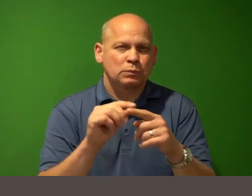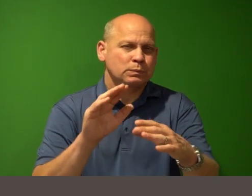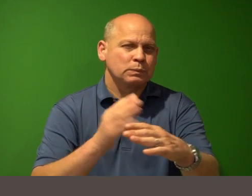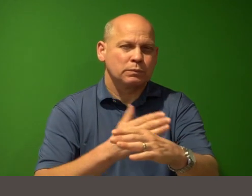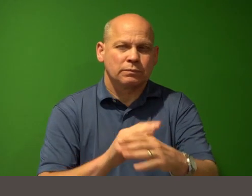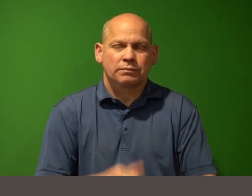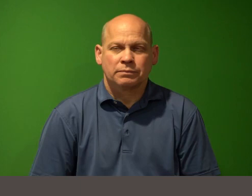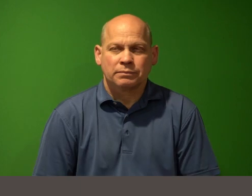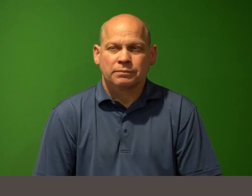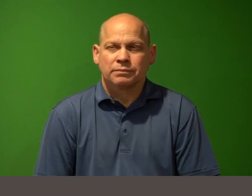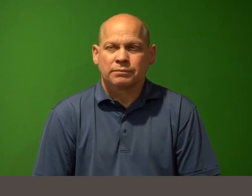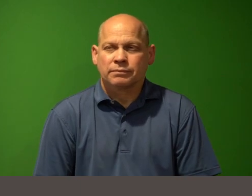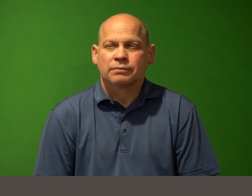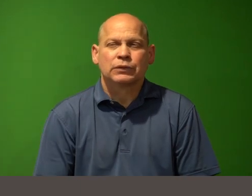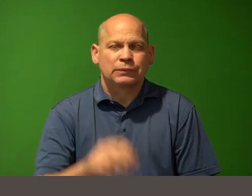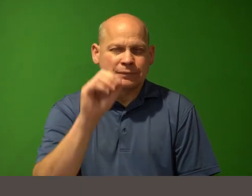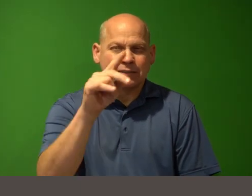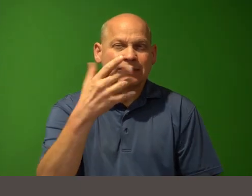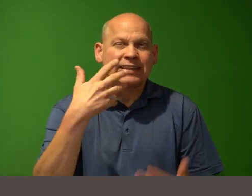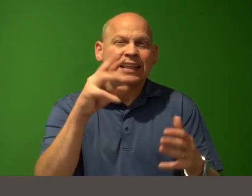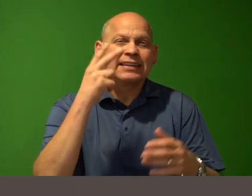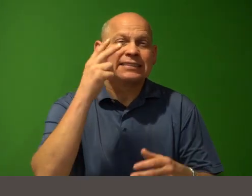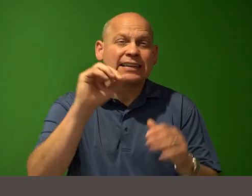Okay, let's see how that is possible.